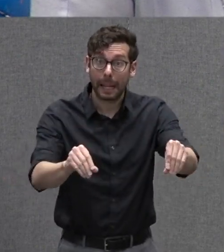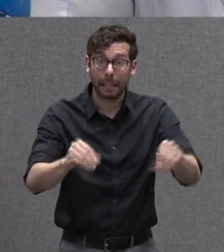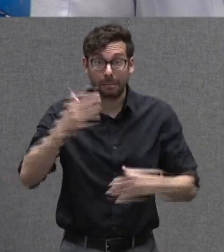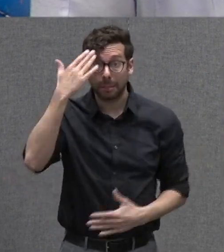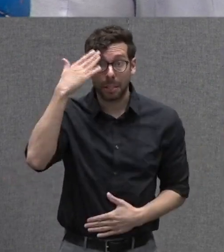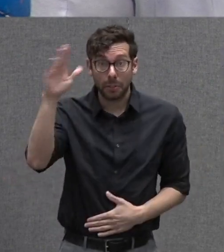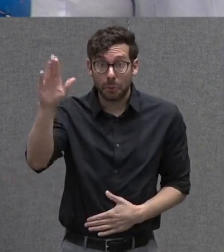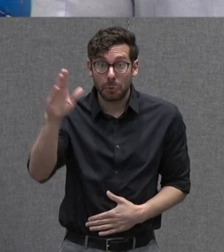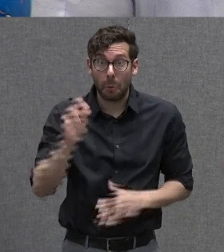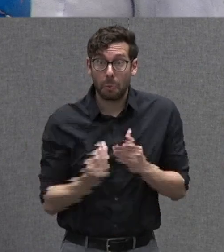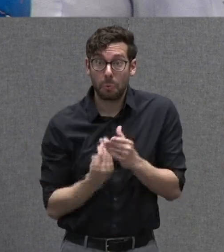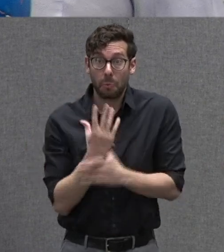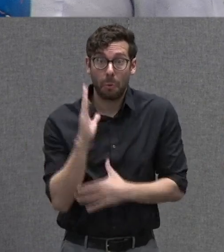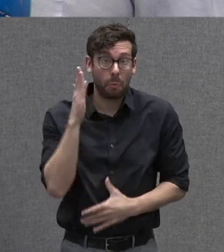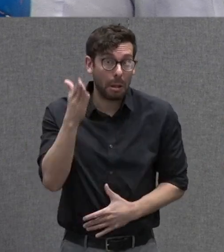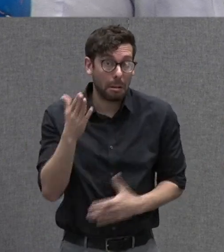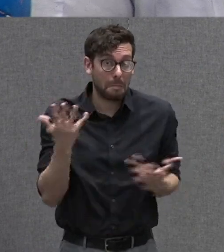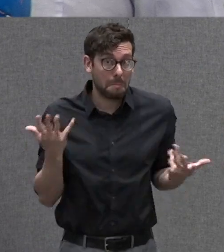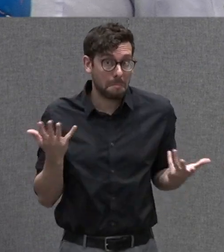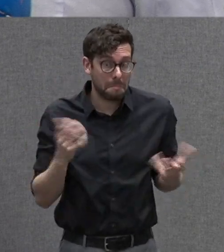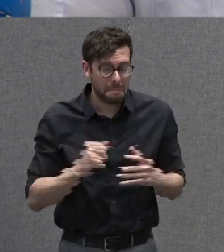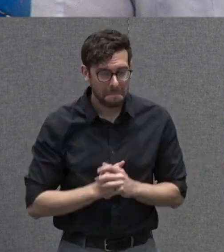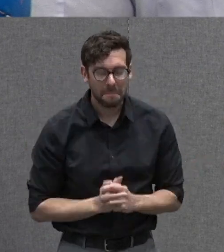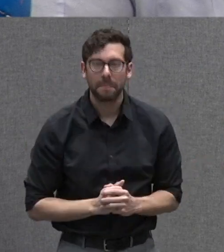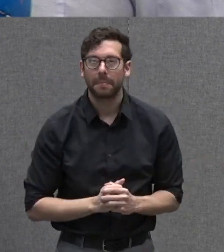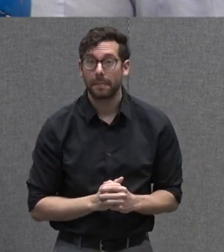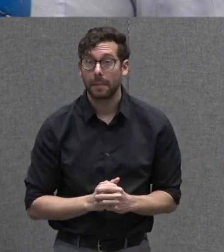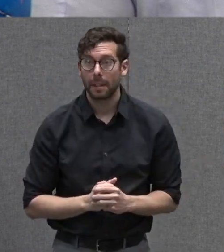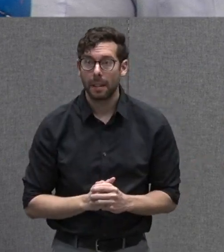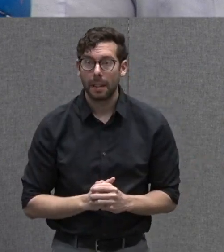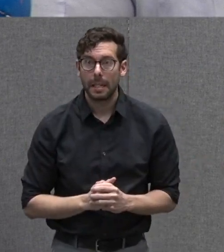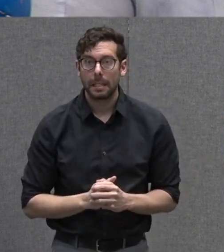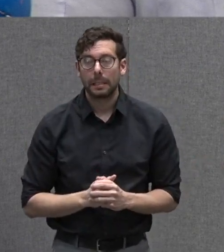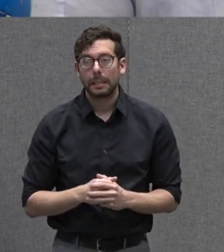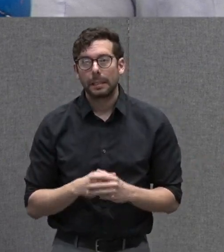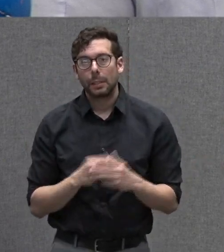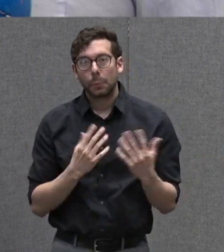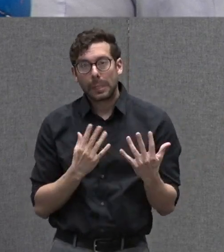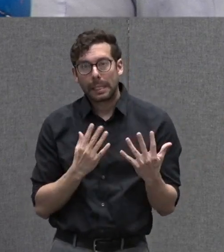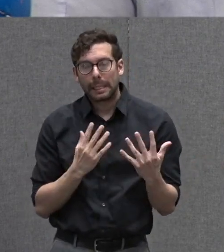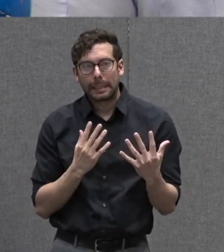And then you worry about those seeds. Do you think it's gonna grow?